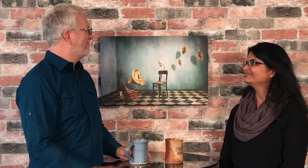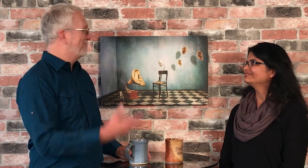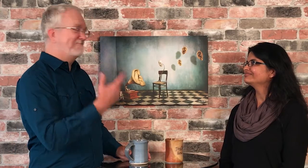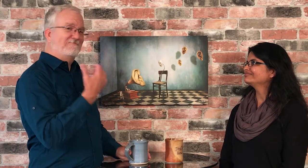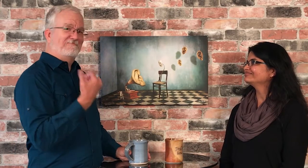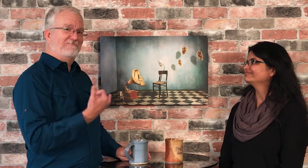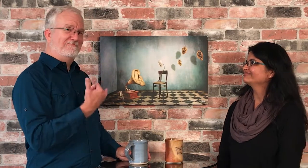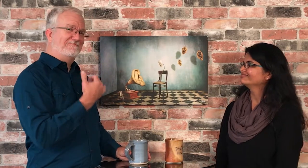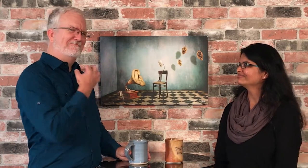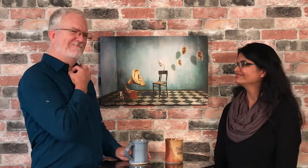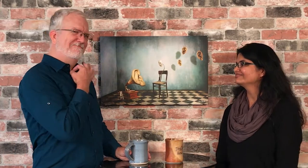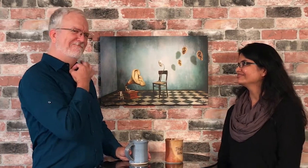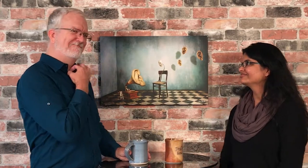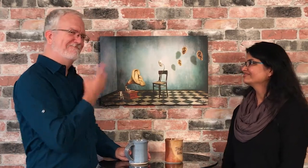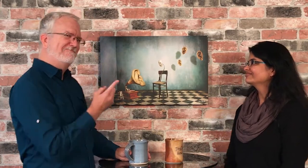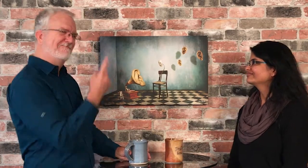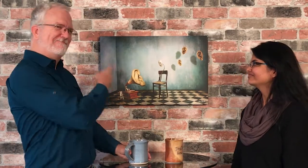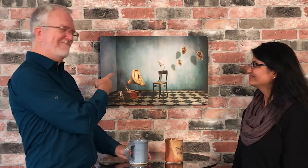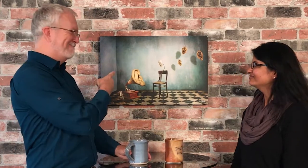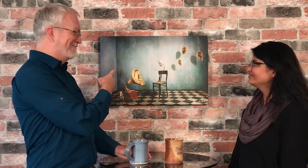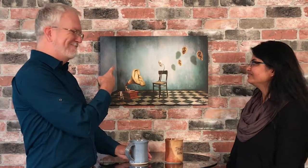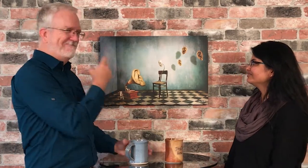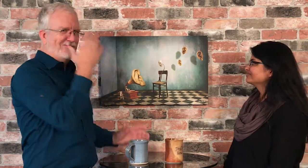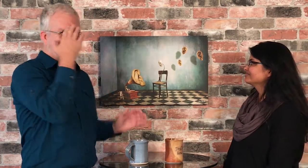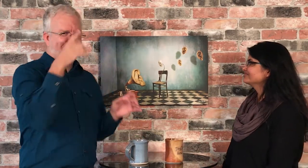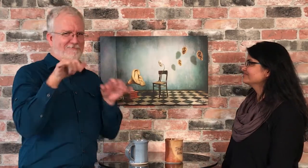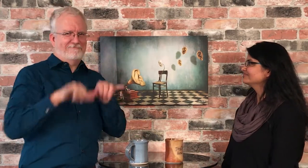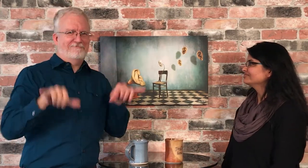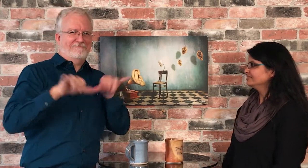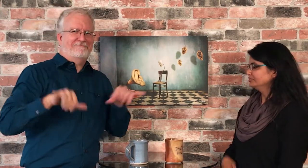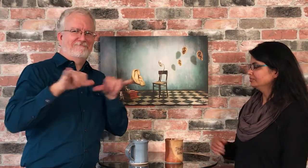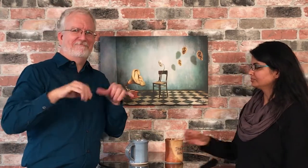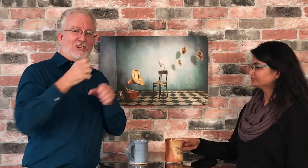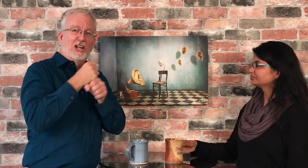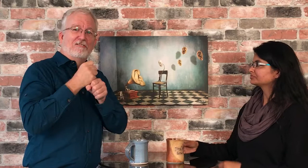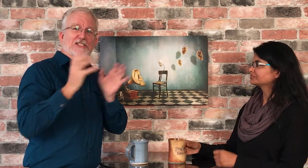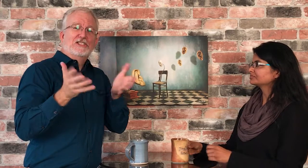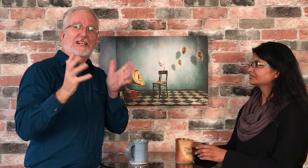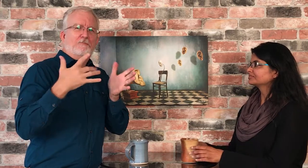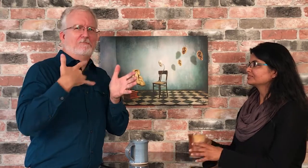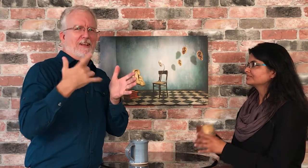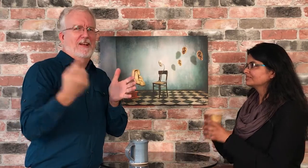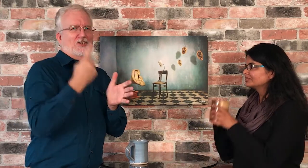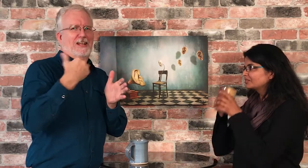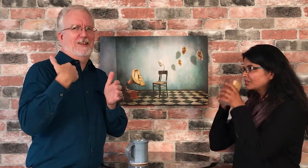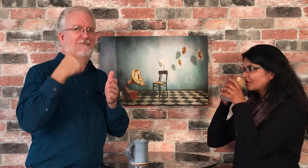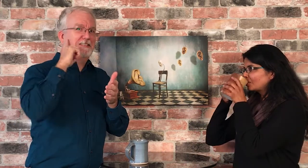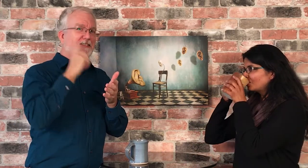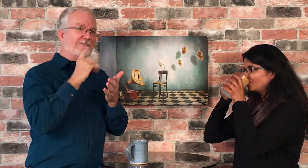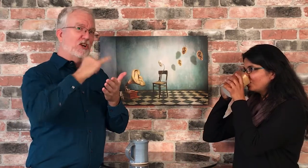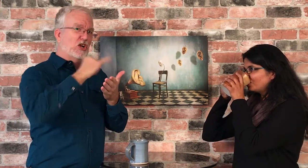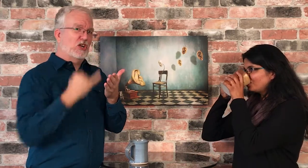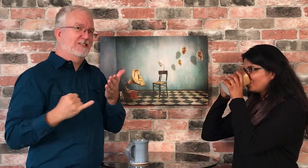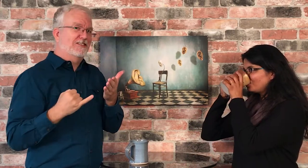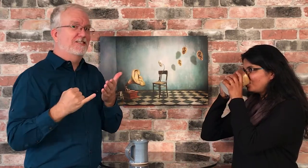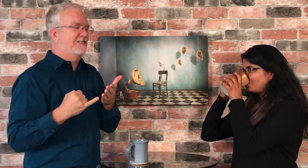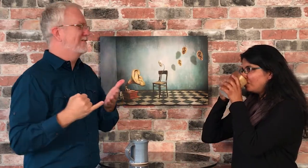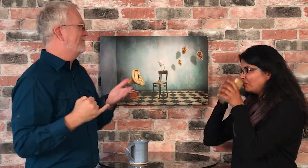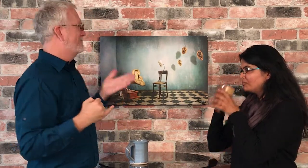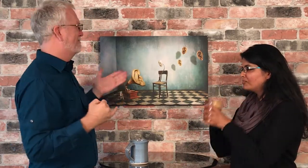Ray: Now on to the art! You know on Coffee Chat we always have Deaf Art.